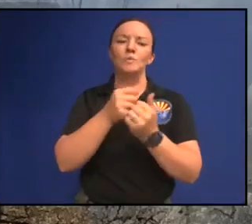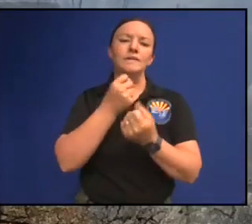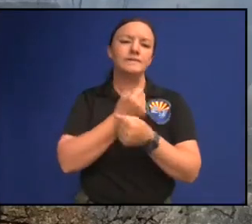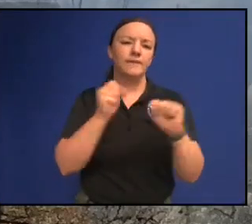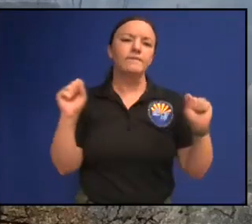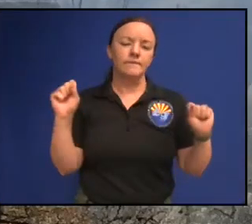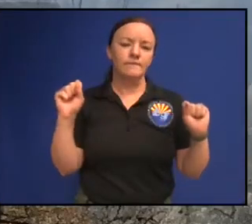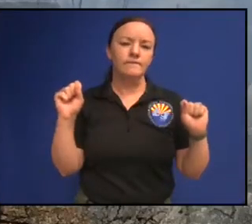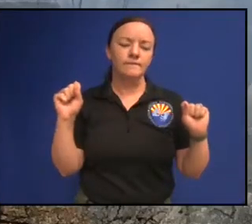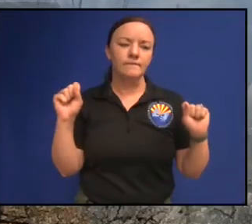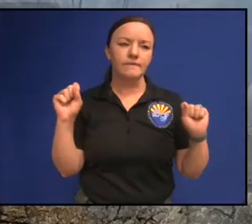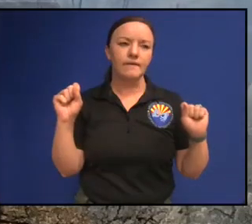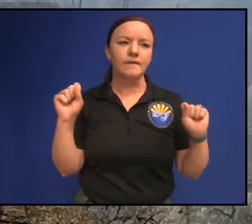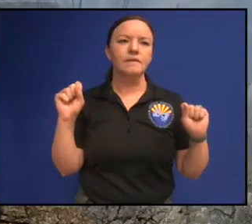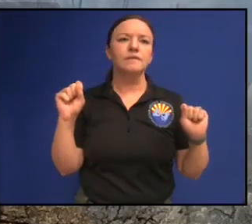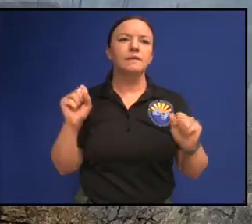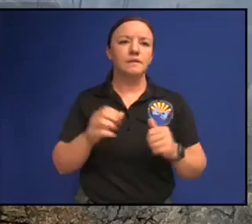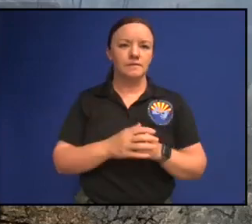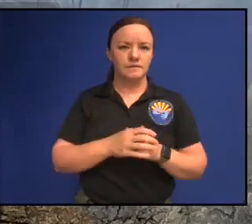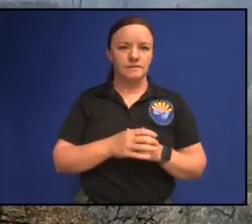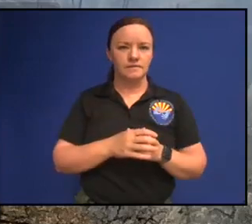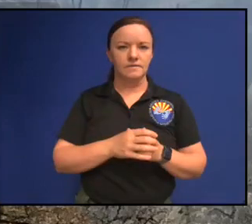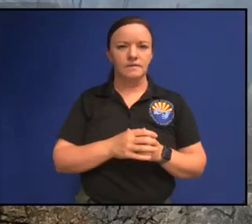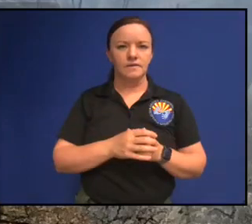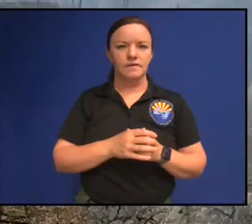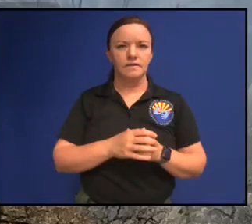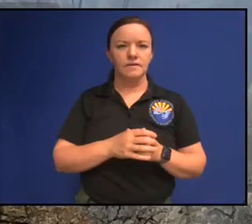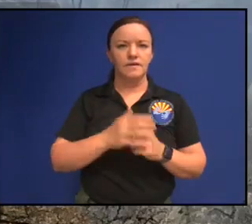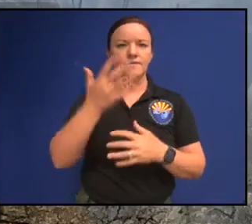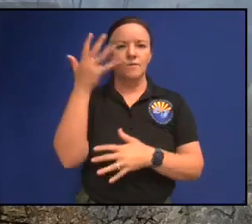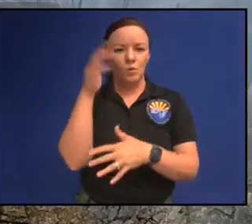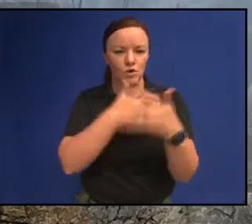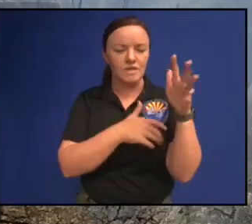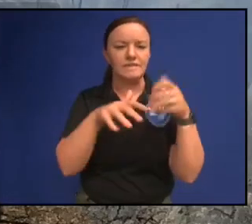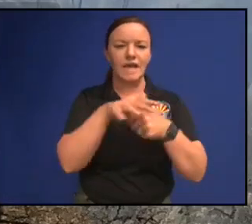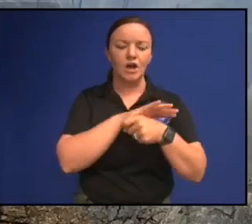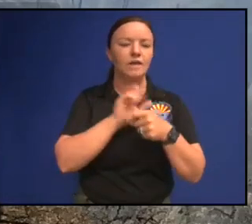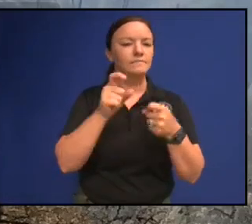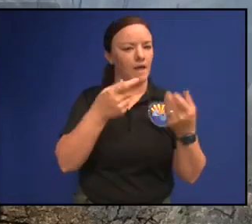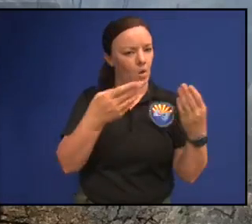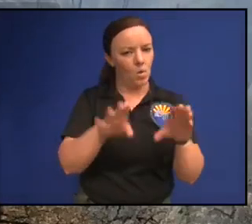SAFETY TREATMENTS, CLOSURES, IF NECESSARY, WARNING SIGNS.